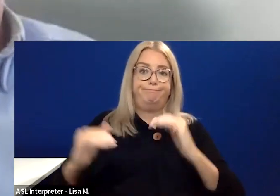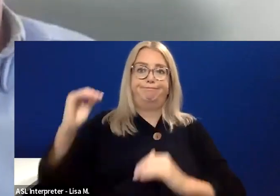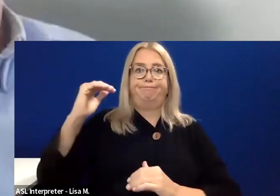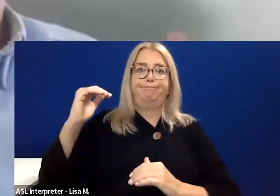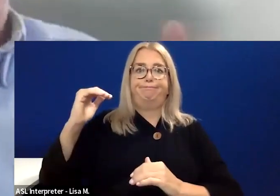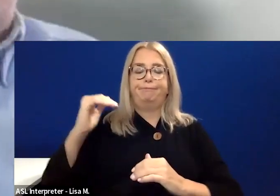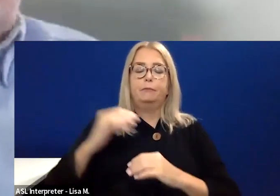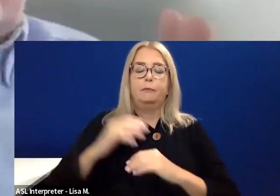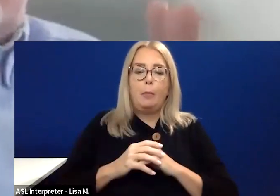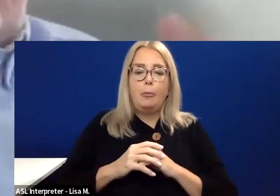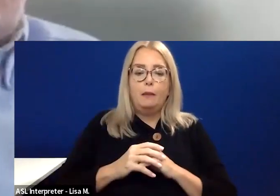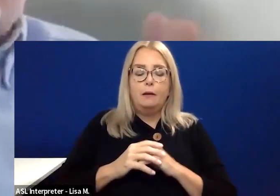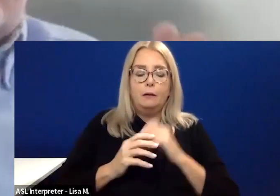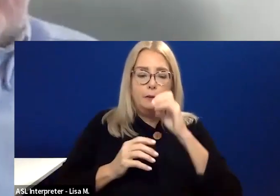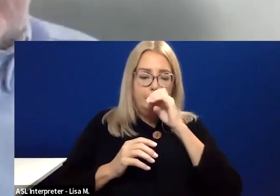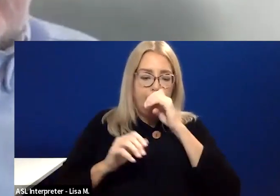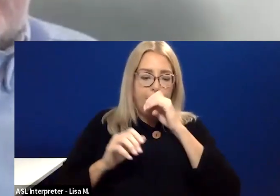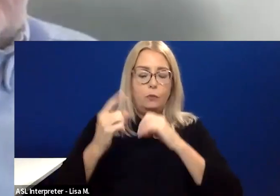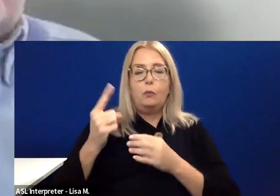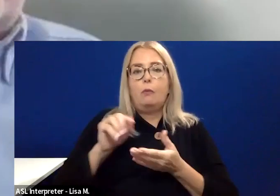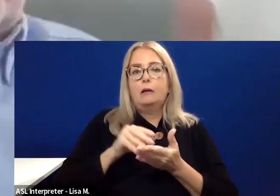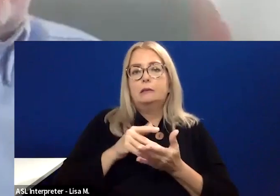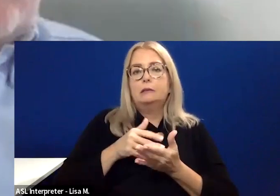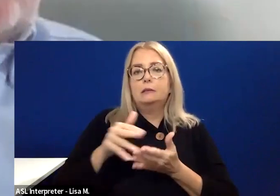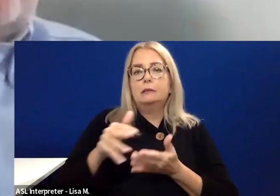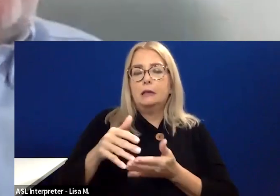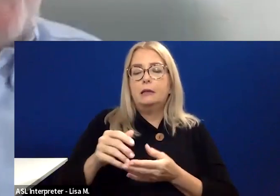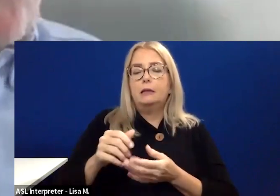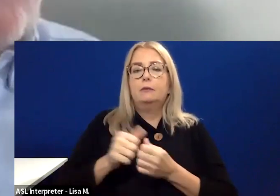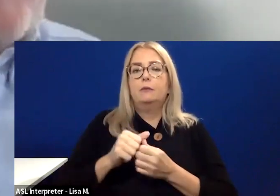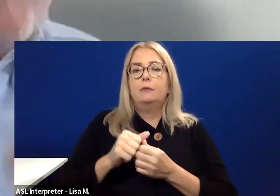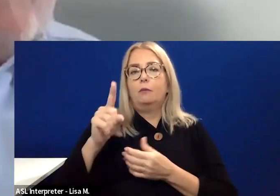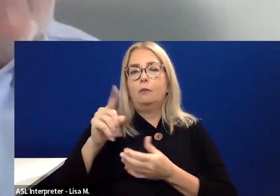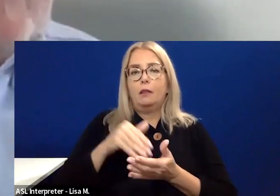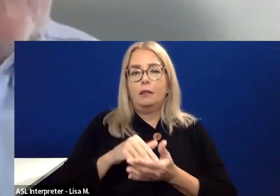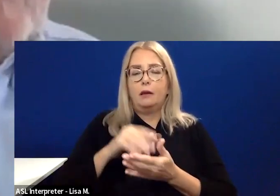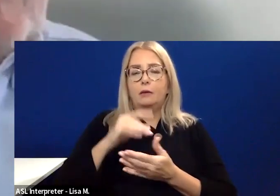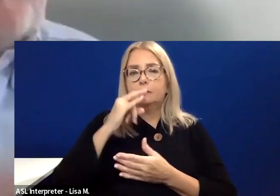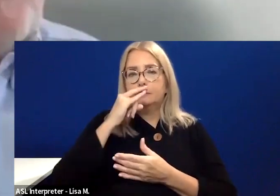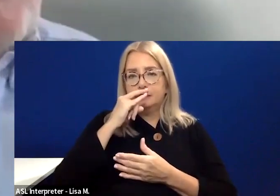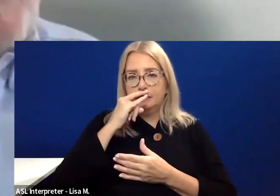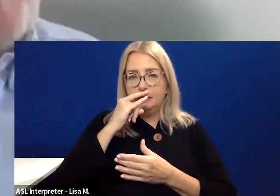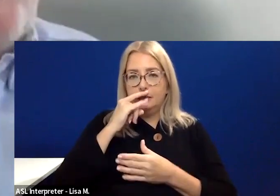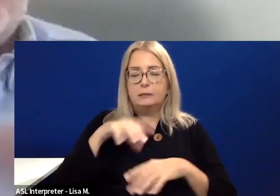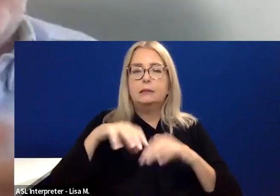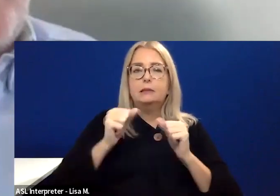Keenan and she had a thousand kids who had taken four different tests of reading comprehension